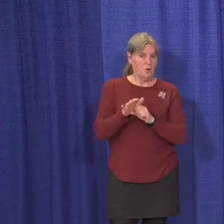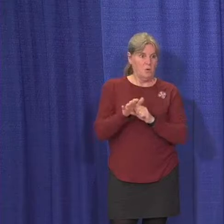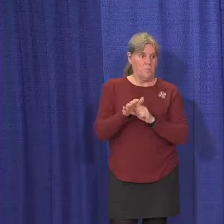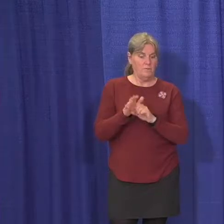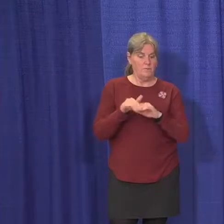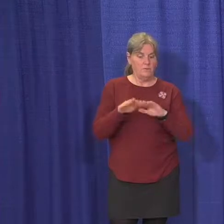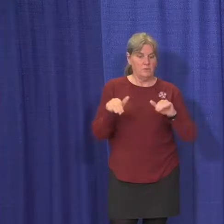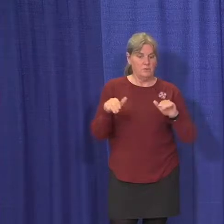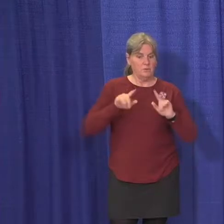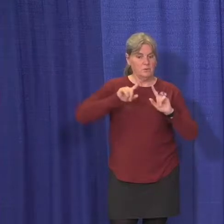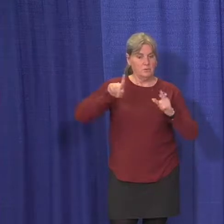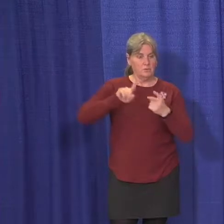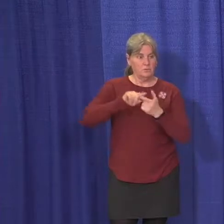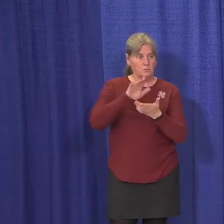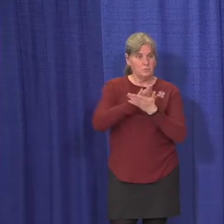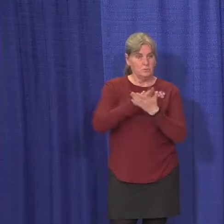documentation required for the